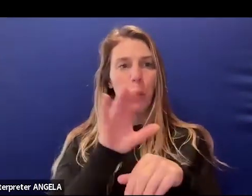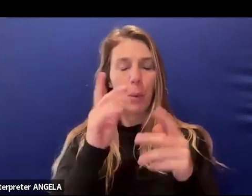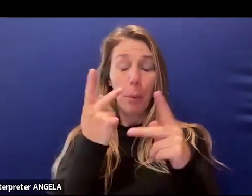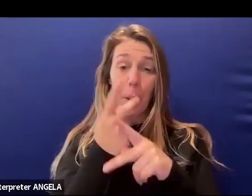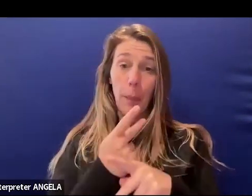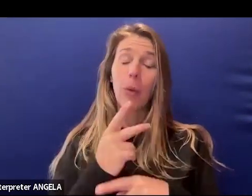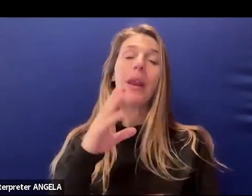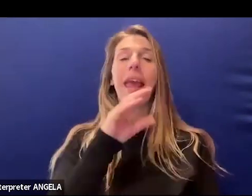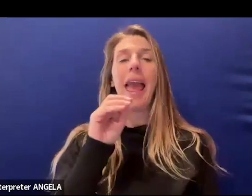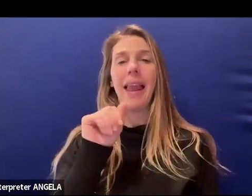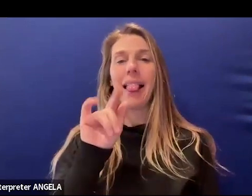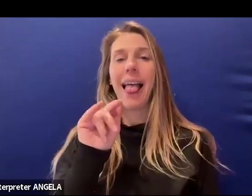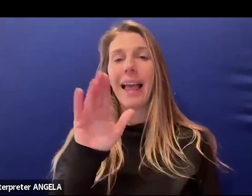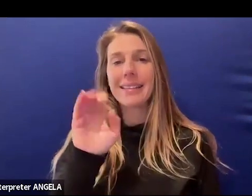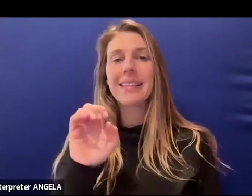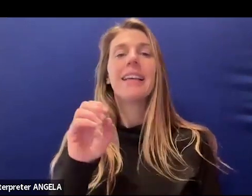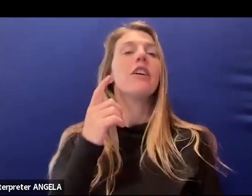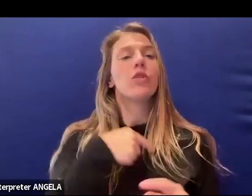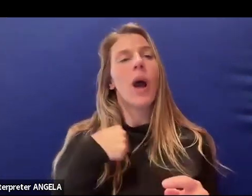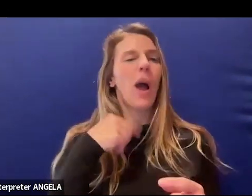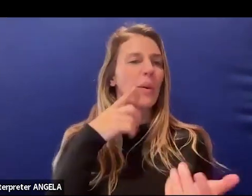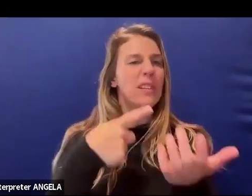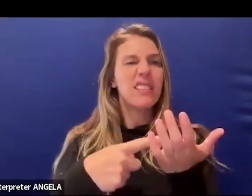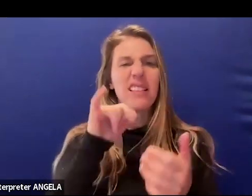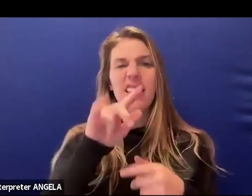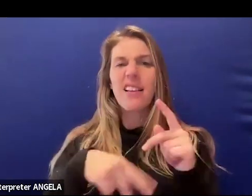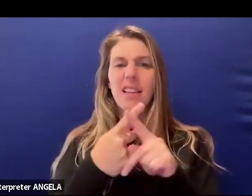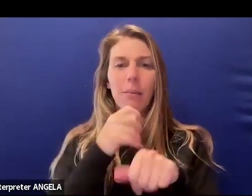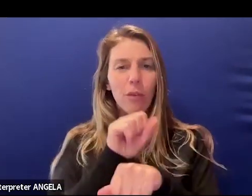funded broadening participation in computing alliances. I'm going to talk a little bit about the work that we do